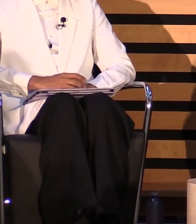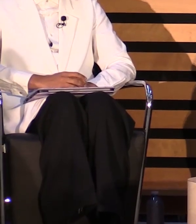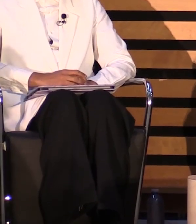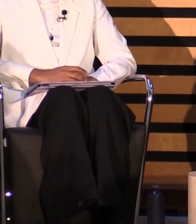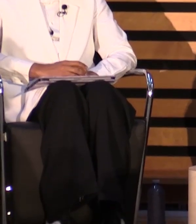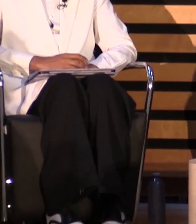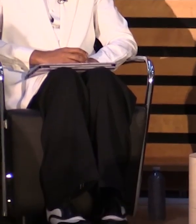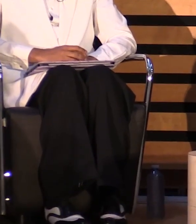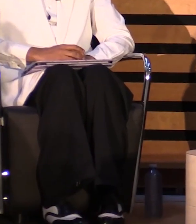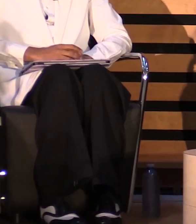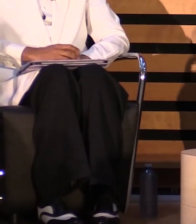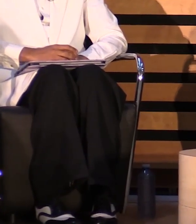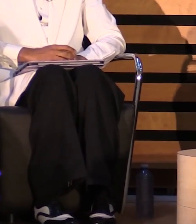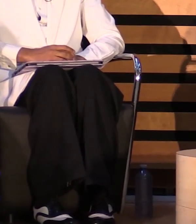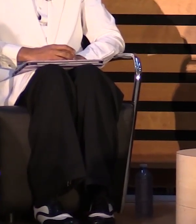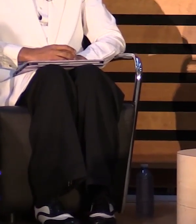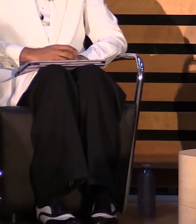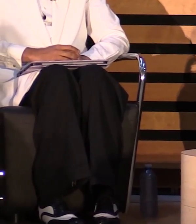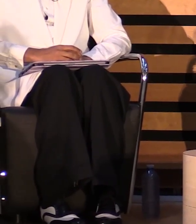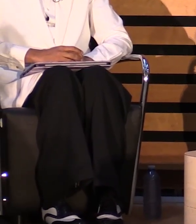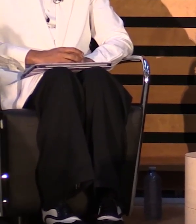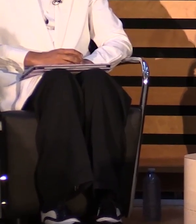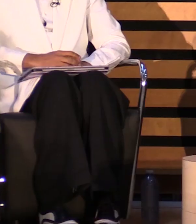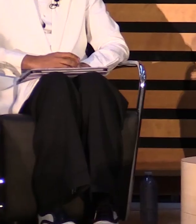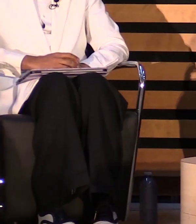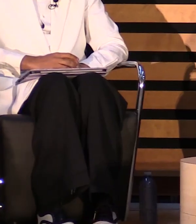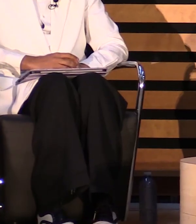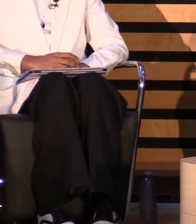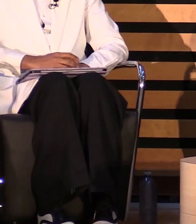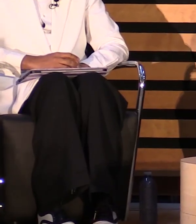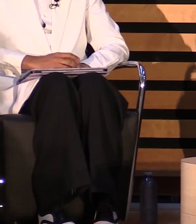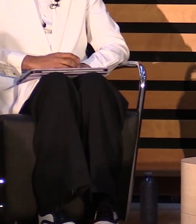And if we plan and we're prepared and we're ready and we do that from the beginning,